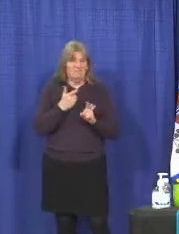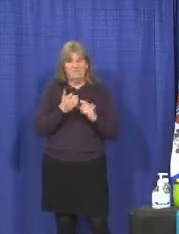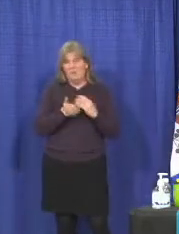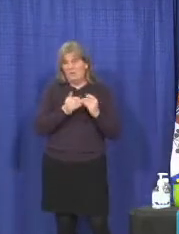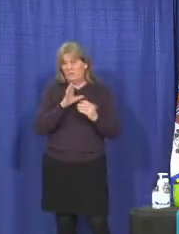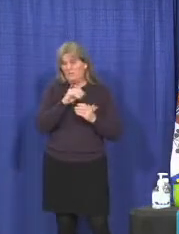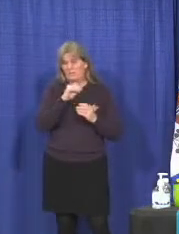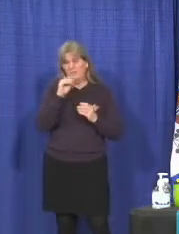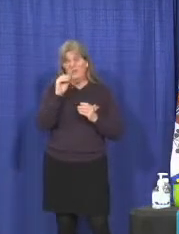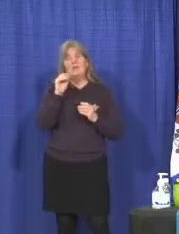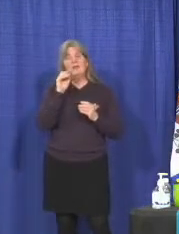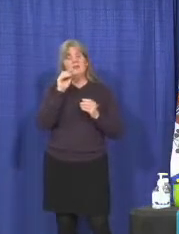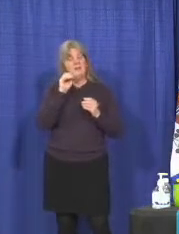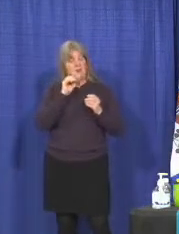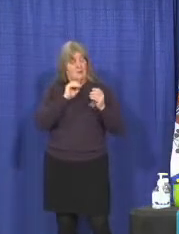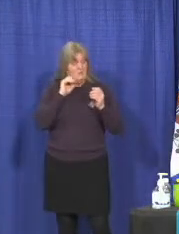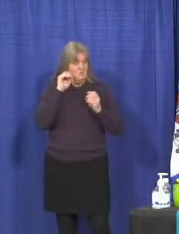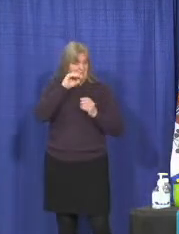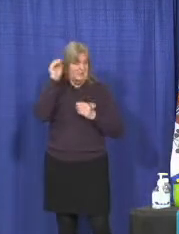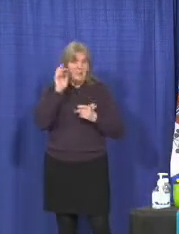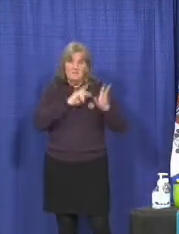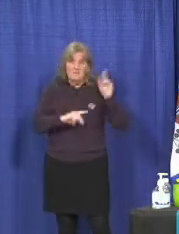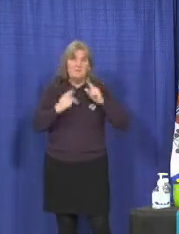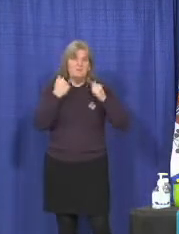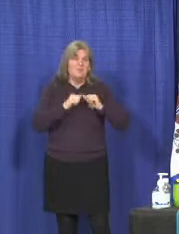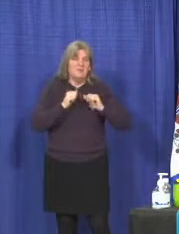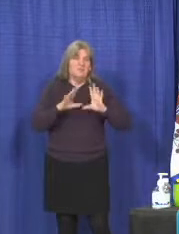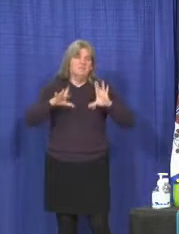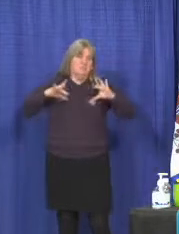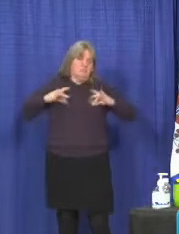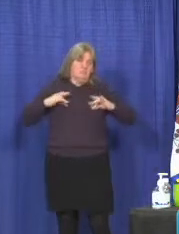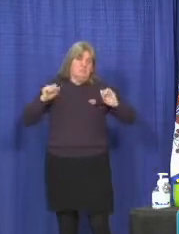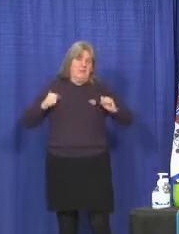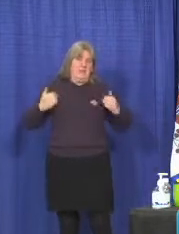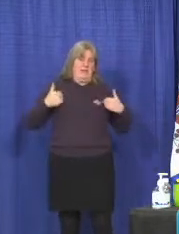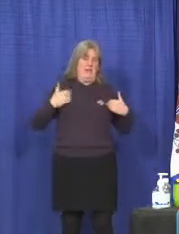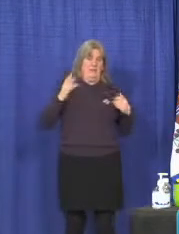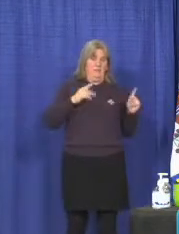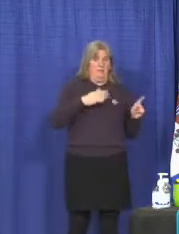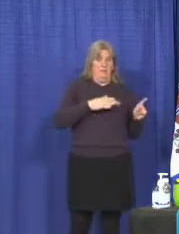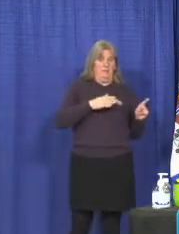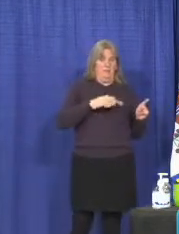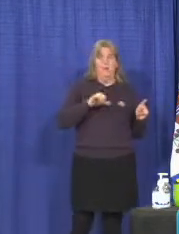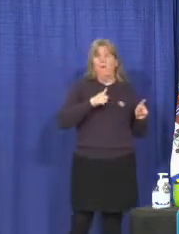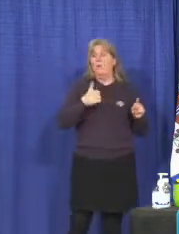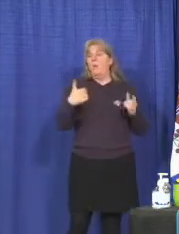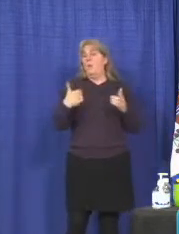almost 50 percent susceptible, we think of incoming newer